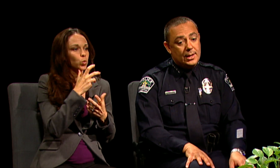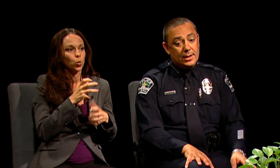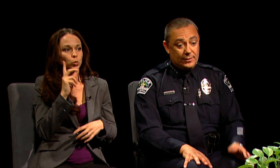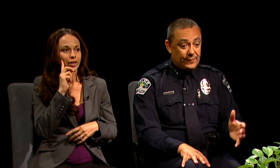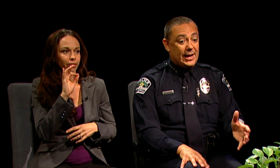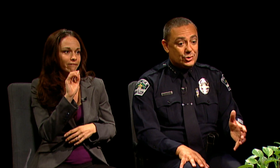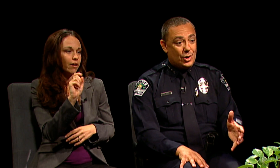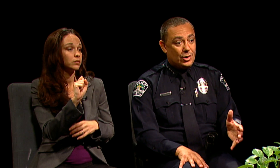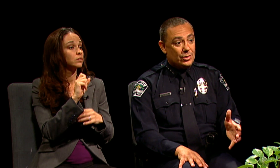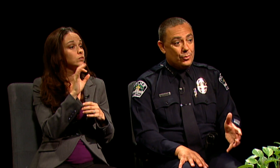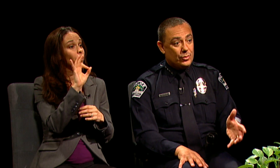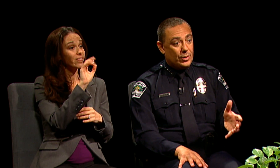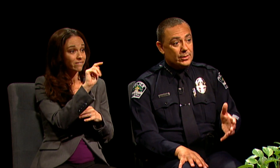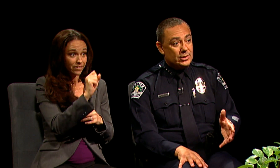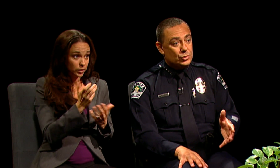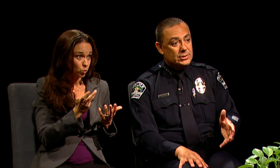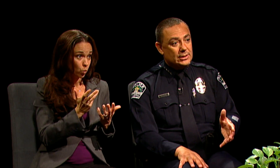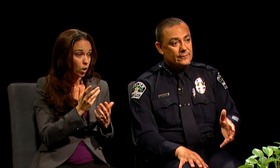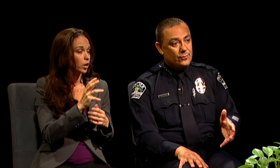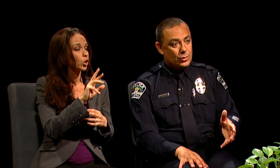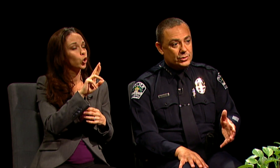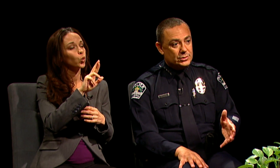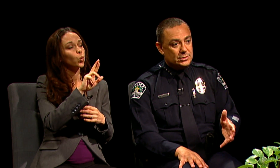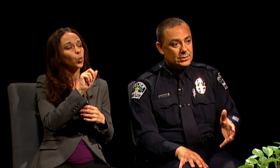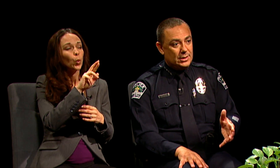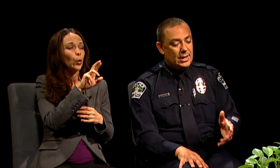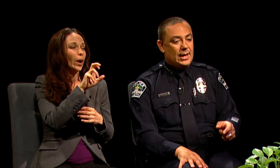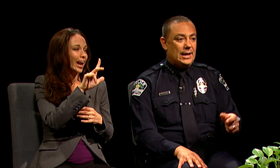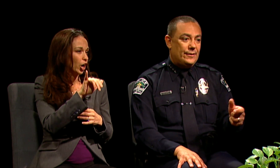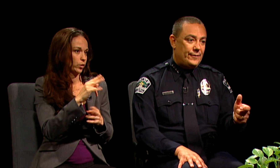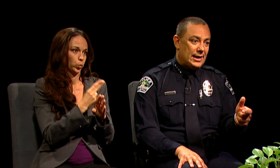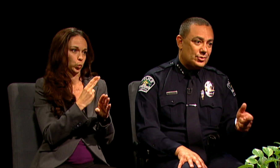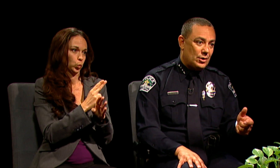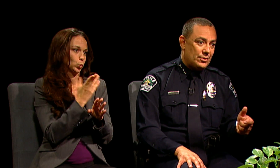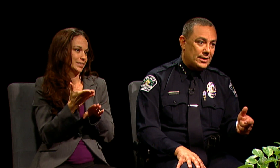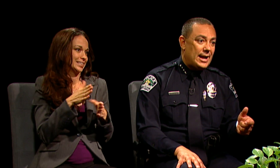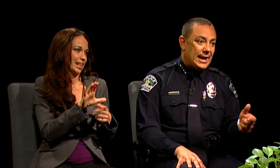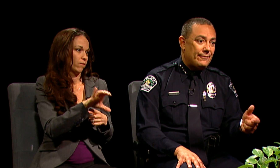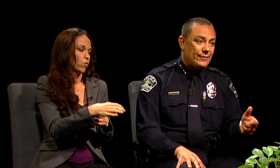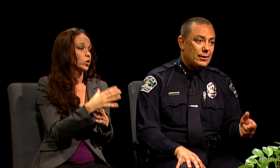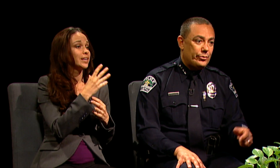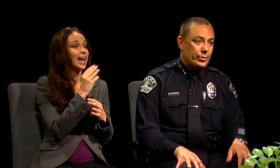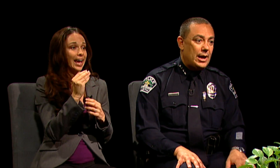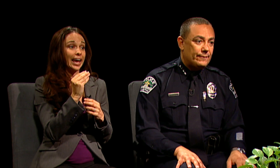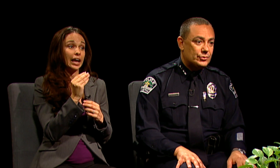SO THE FACTS ARE THAT WE RARELY USE DEADLY FORCE, AND THE FACTS ARE THAT I HAVE FIRED THREE OFFICERS